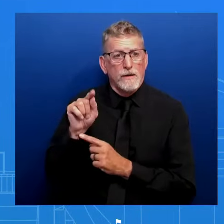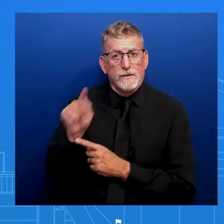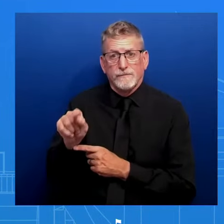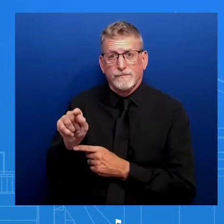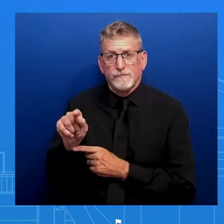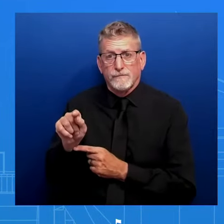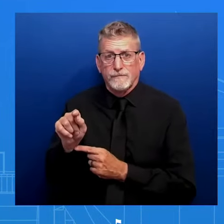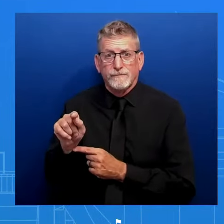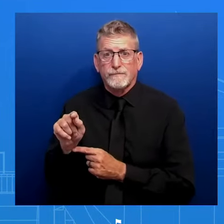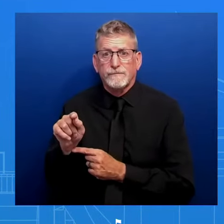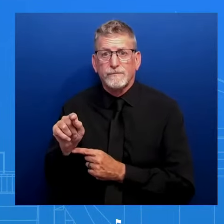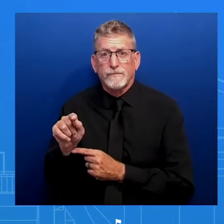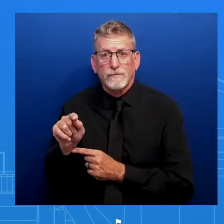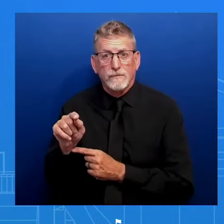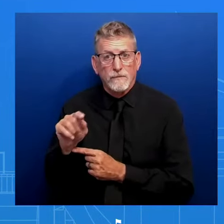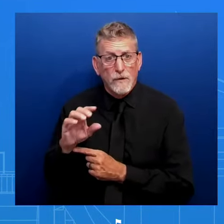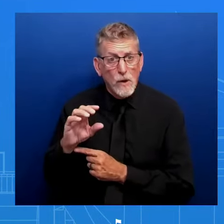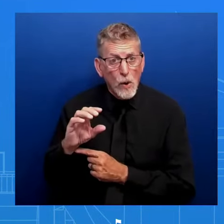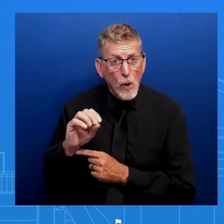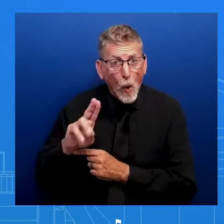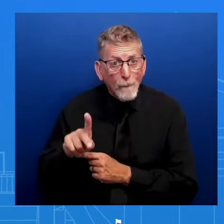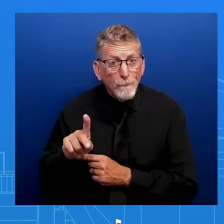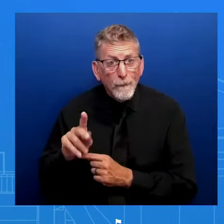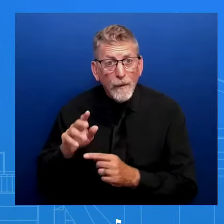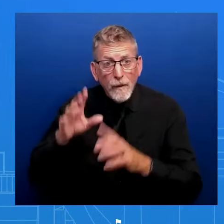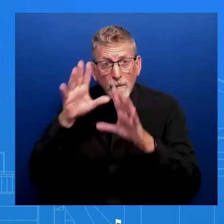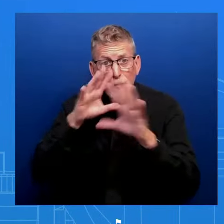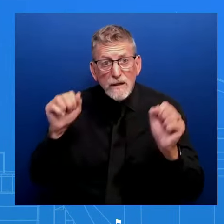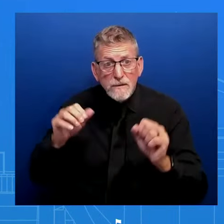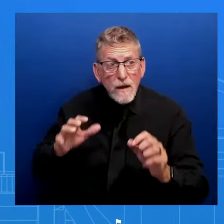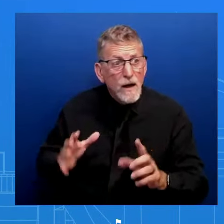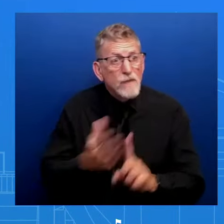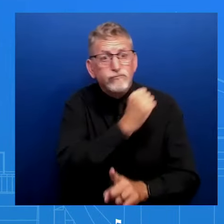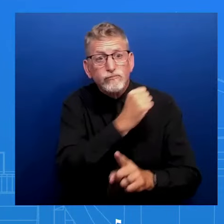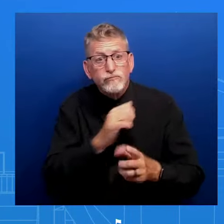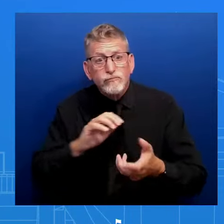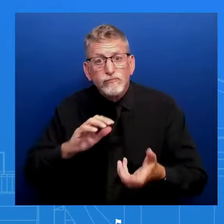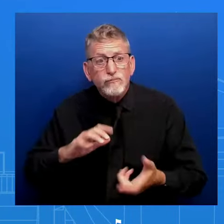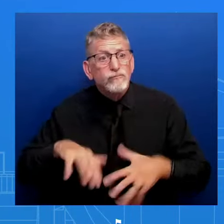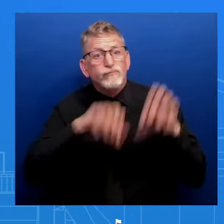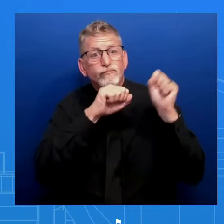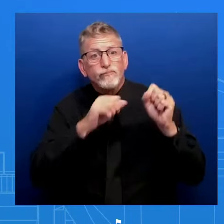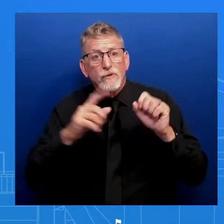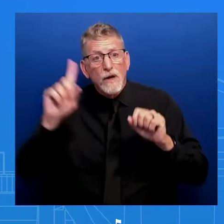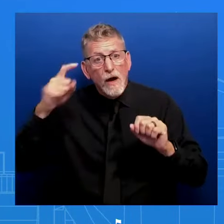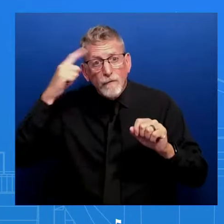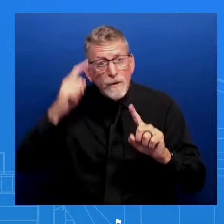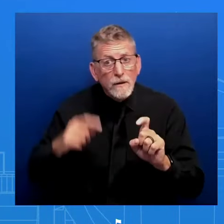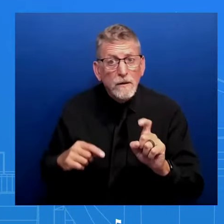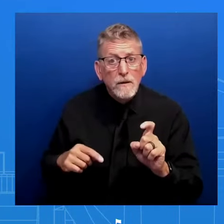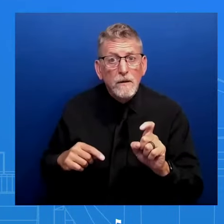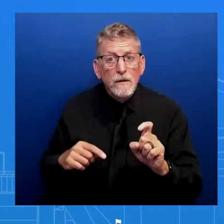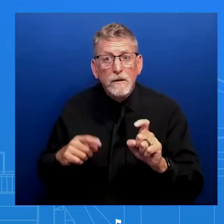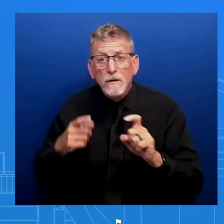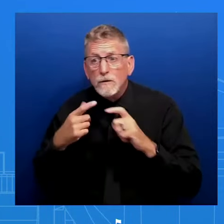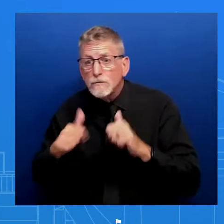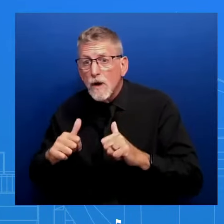And is the U.S. taking any protective measures at the embassy or in terms of movement of the U.S. troops who are based there? Mr. Kirby: We're not putting a title on it right now, Jeremy.